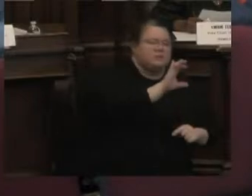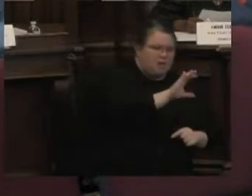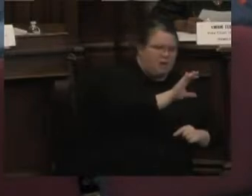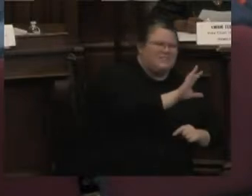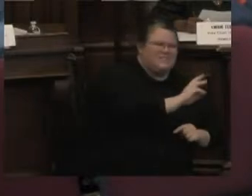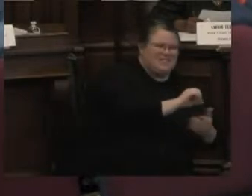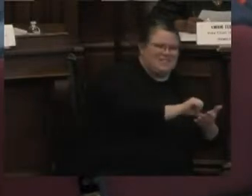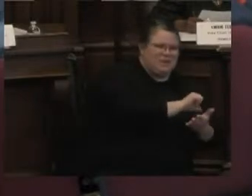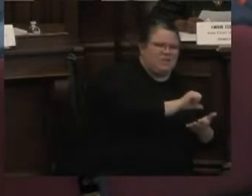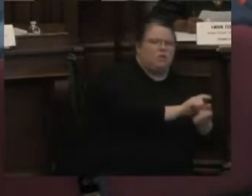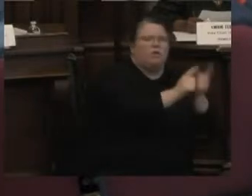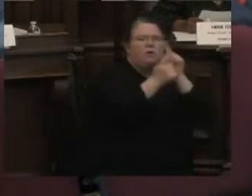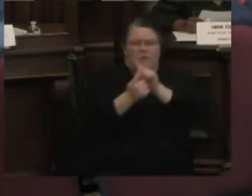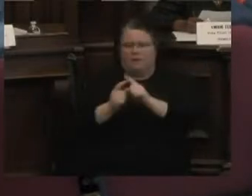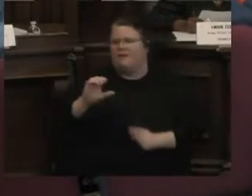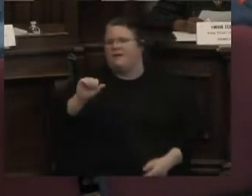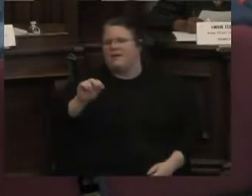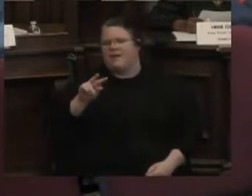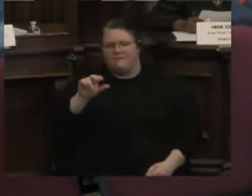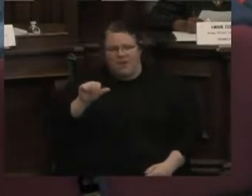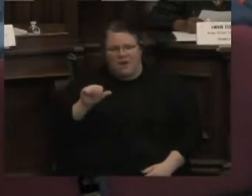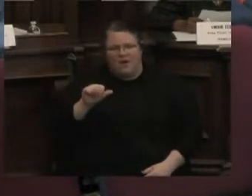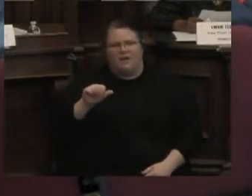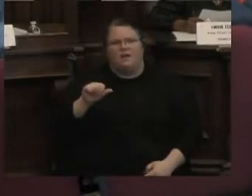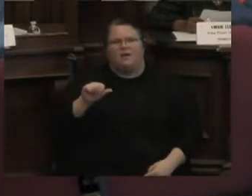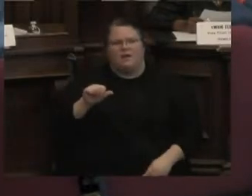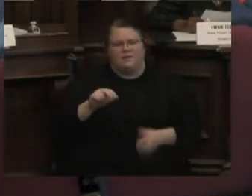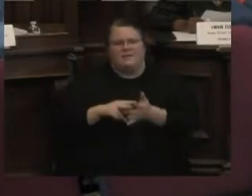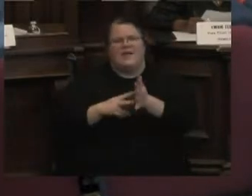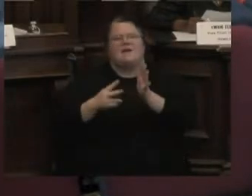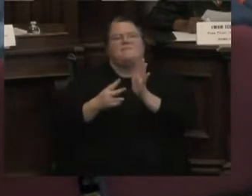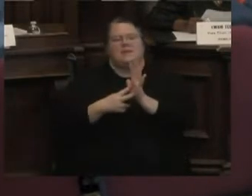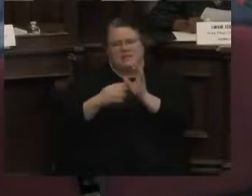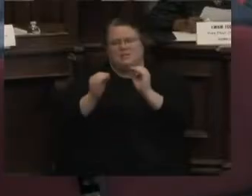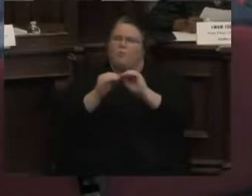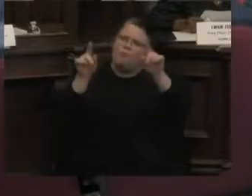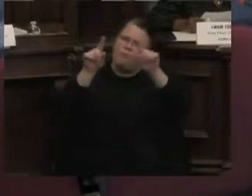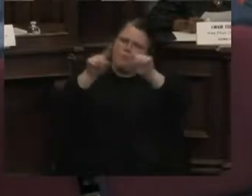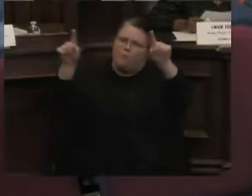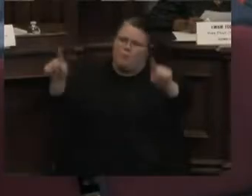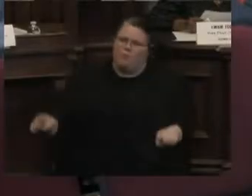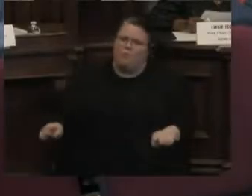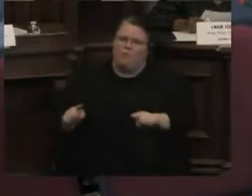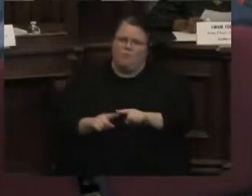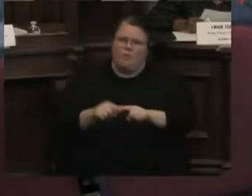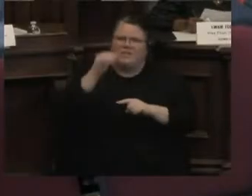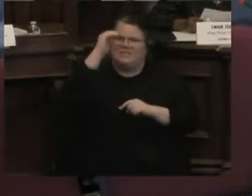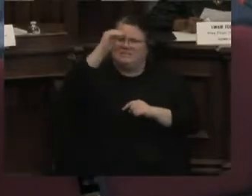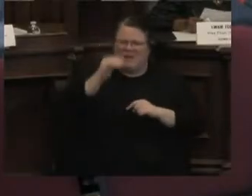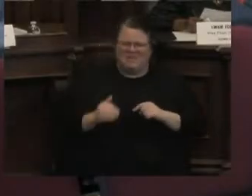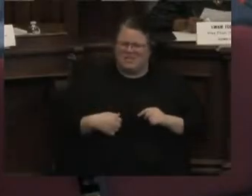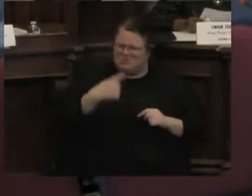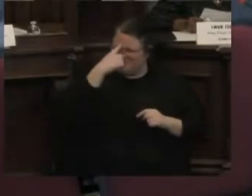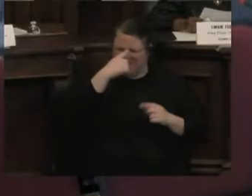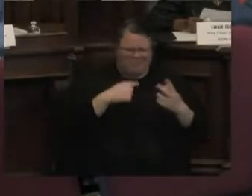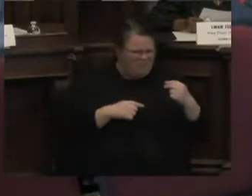Yeah. Oh I'm sorry we converted this. The word document is six pages. We converted this to